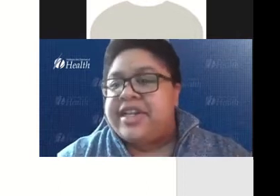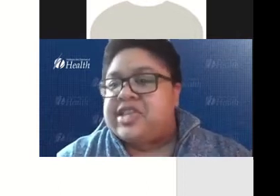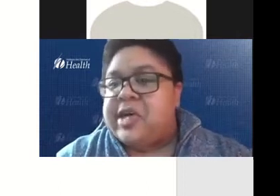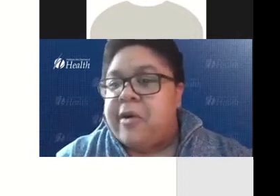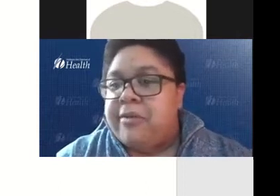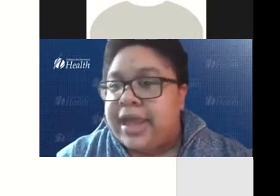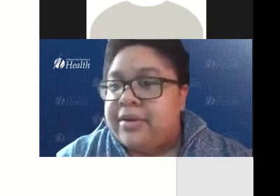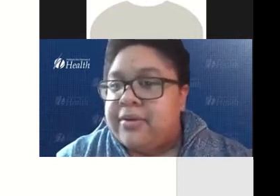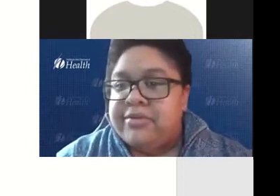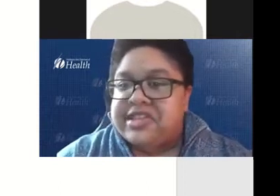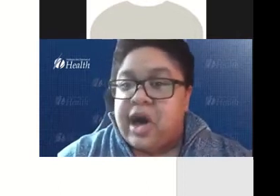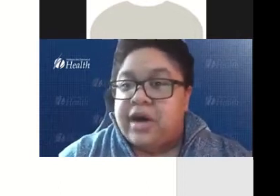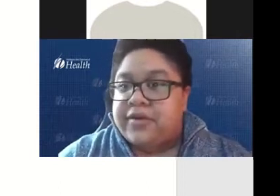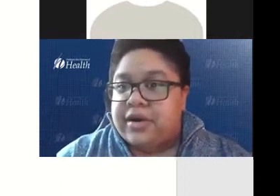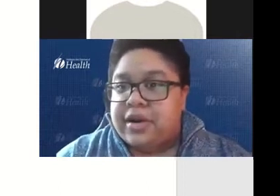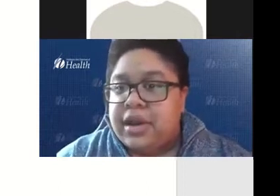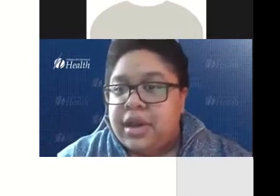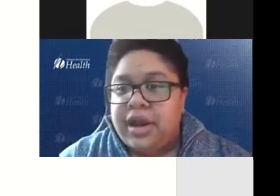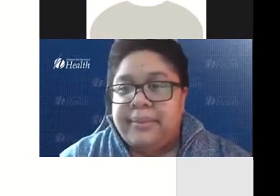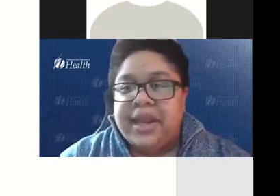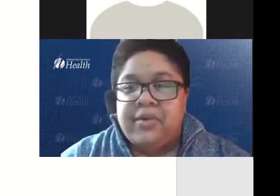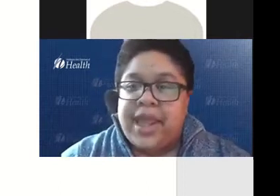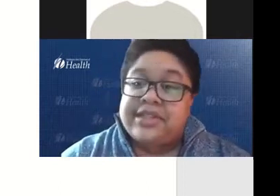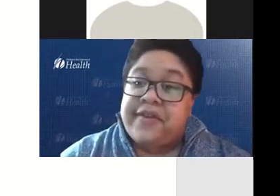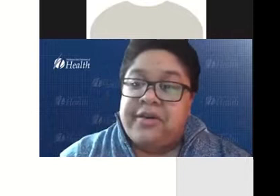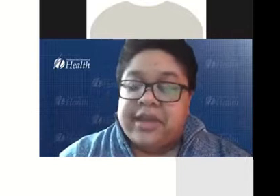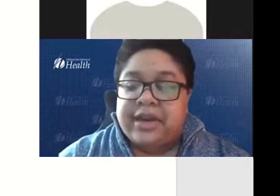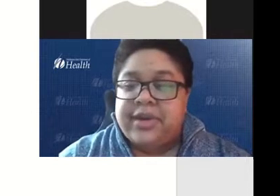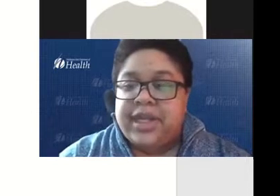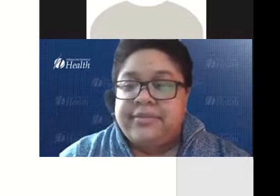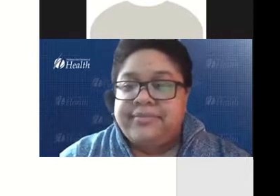and saw what was offered in ways of health equity.